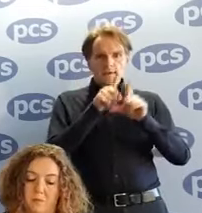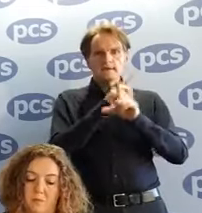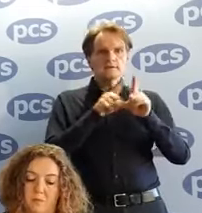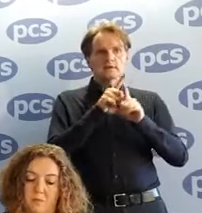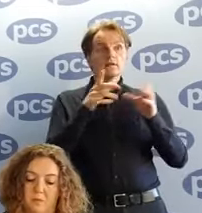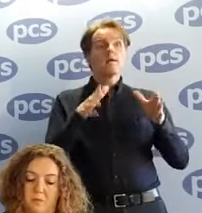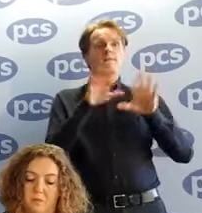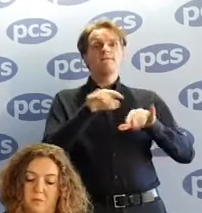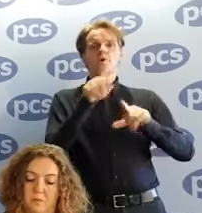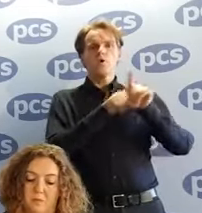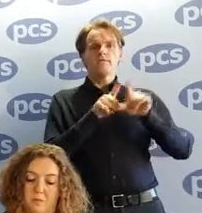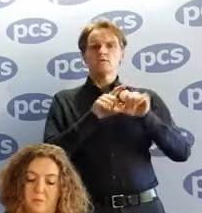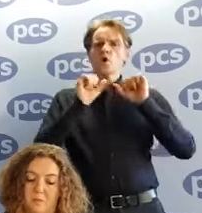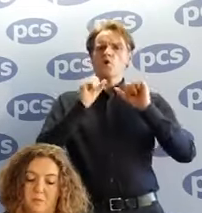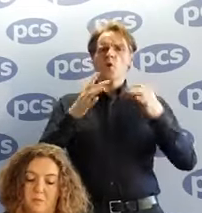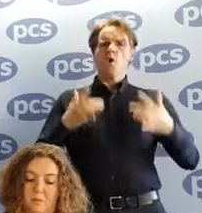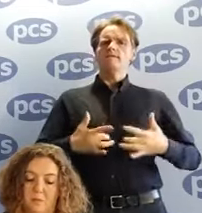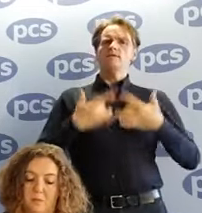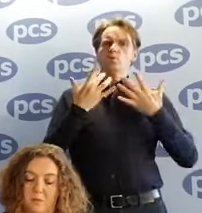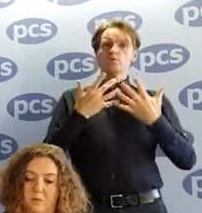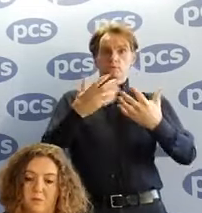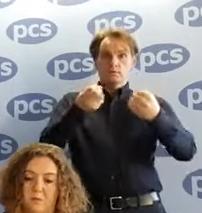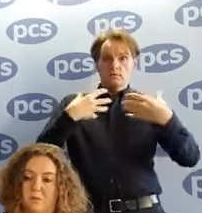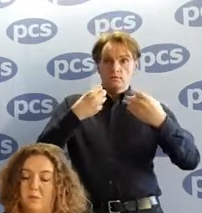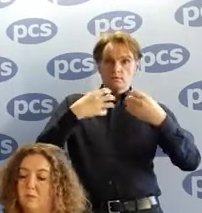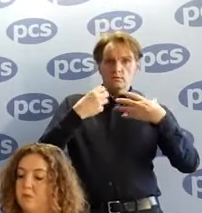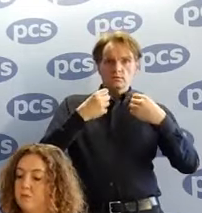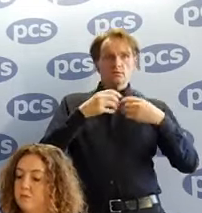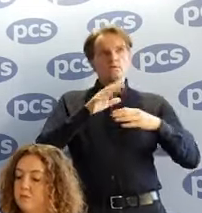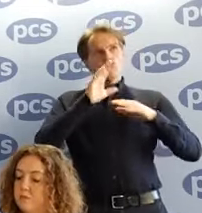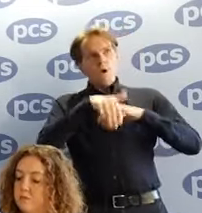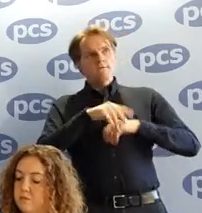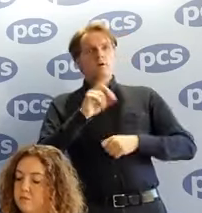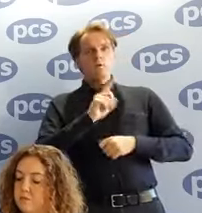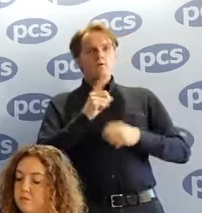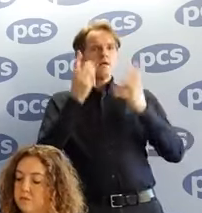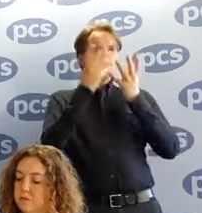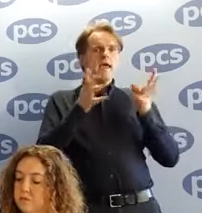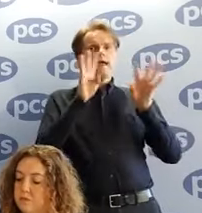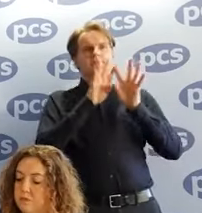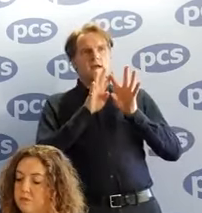put forward your views on the resolution that the Executive have tabled for core